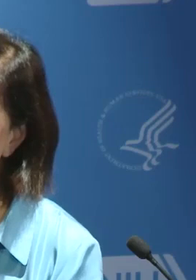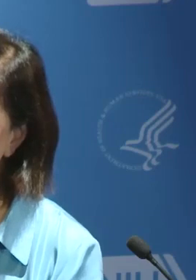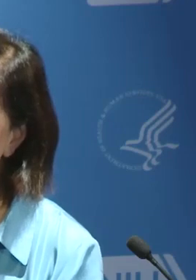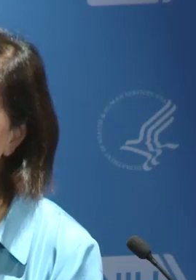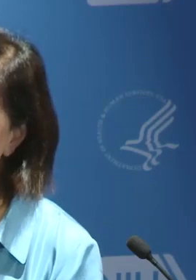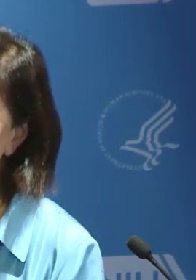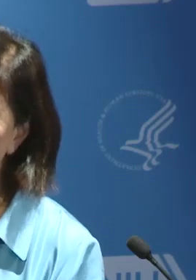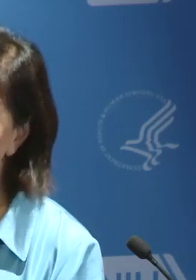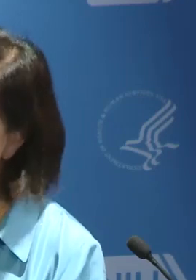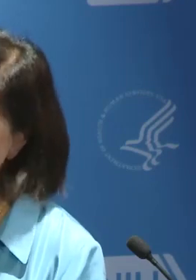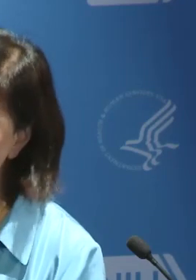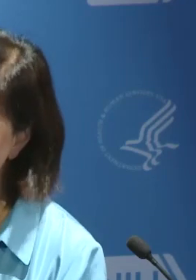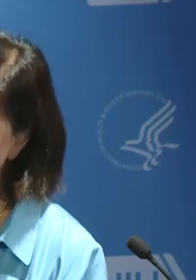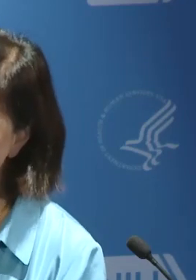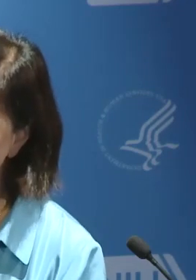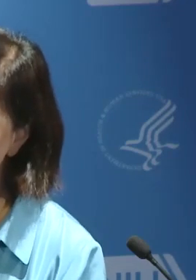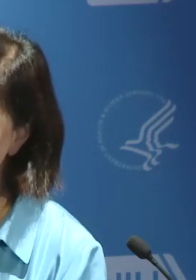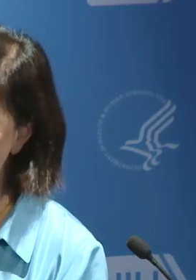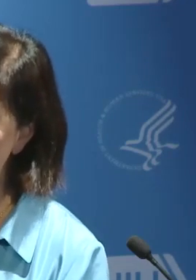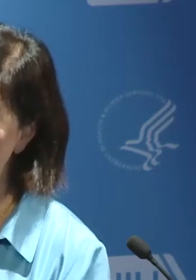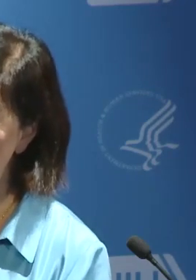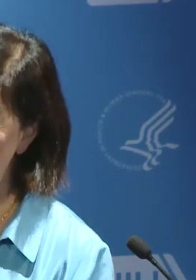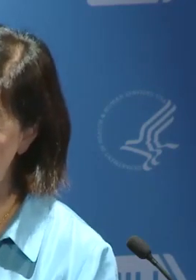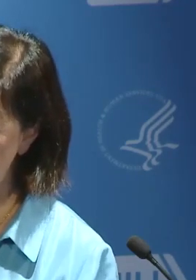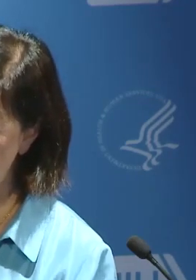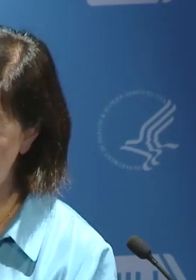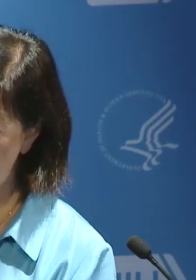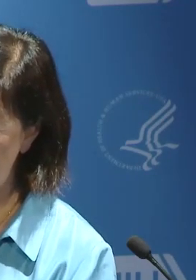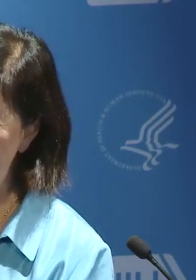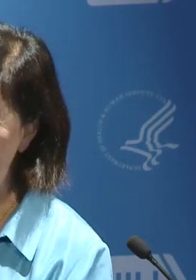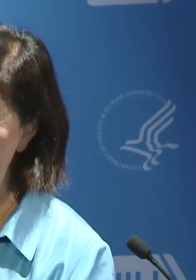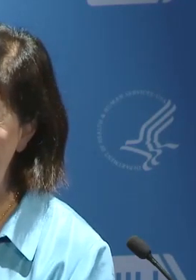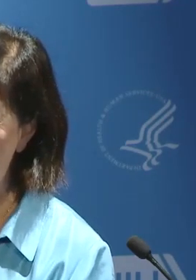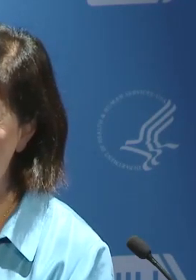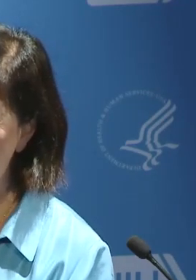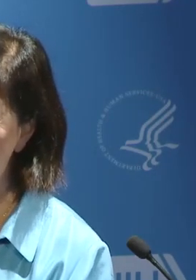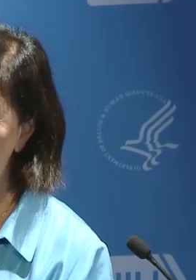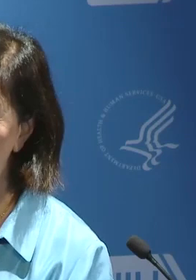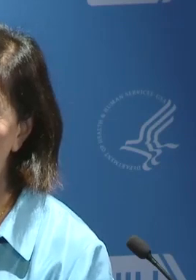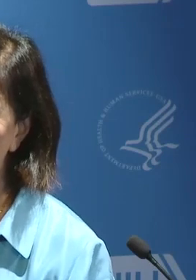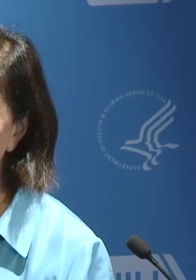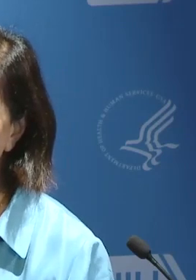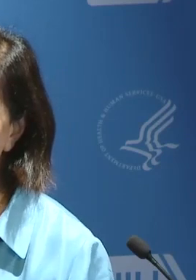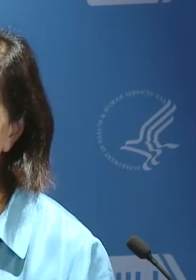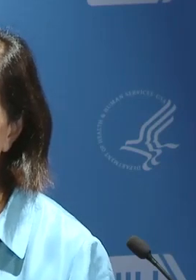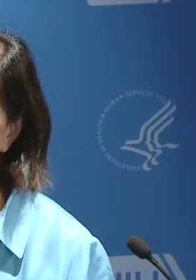BEST ONES-- I DON'T THINK ANYBODY HAS BEEN THINKING THAT WAY. BUT ONE OF THE BEST